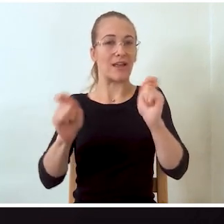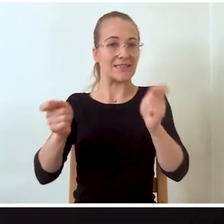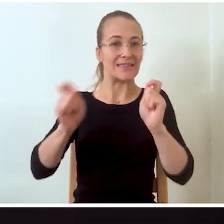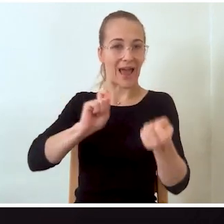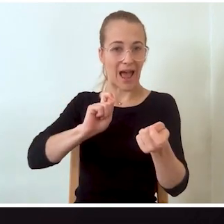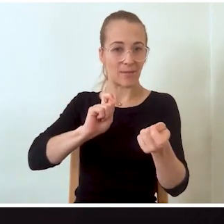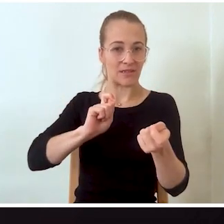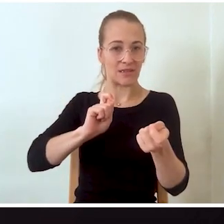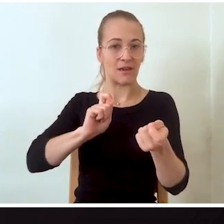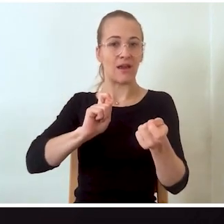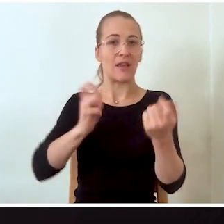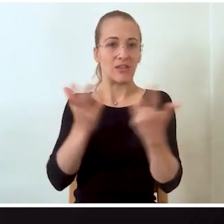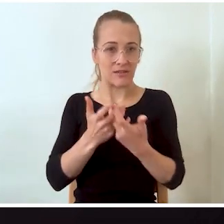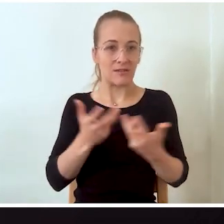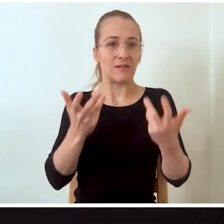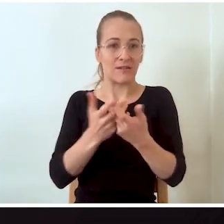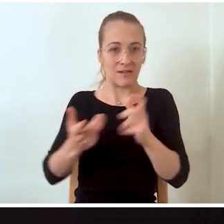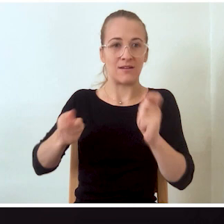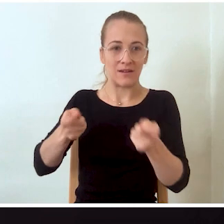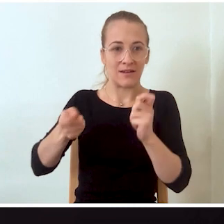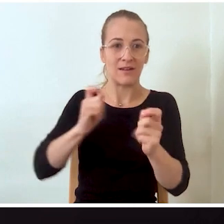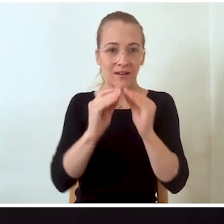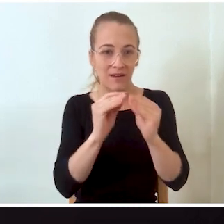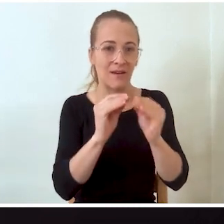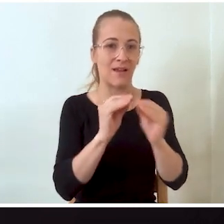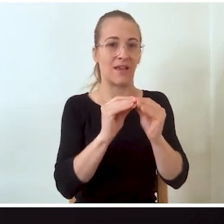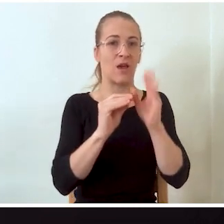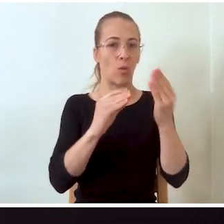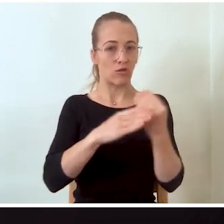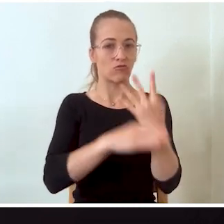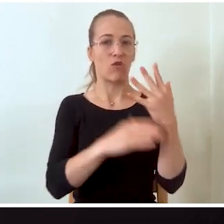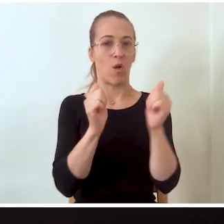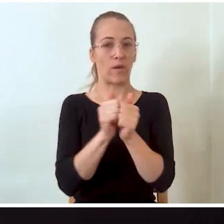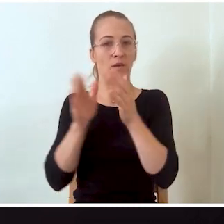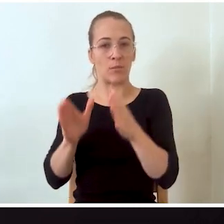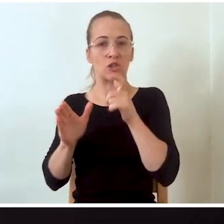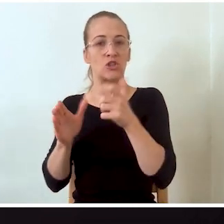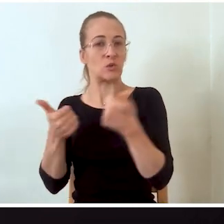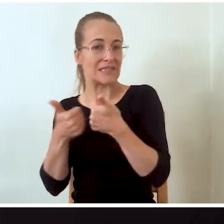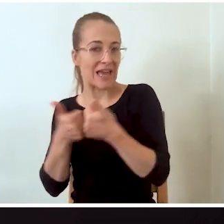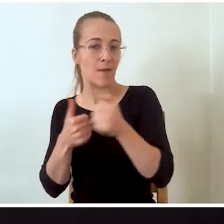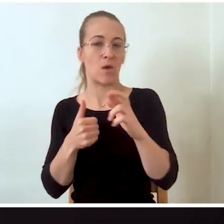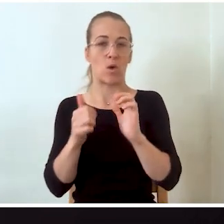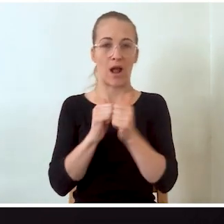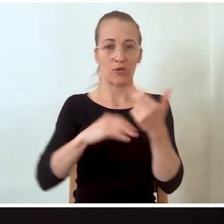and adapted and adapted in a way that will grow with whether it's a person who's gaming or how they're using it throughout their lifetime.